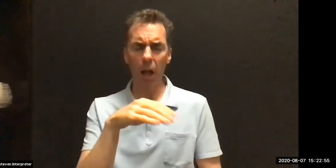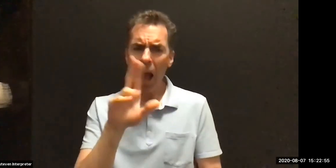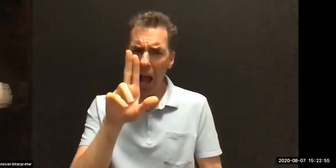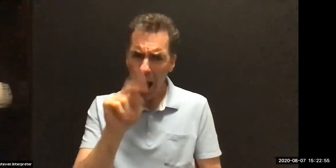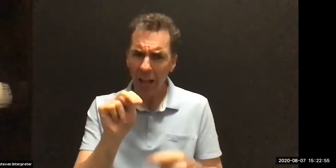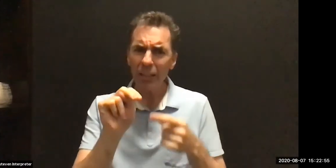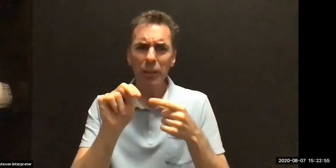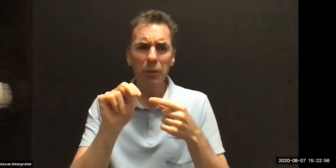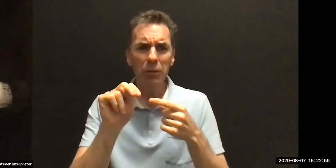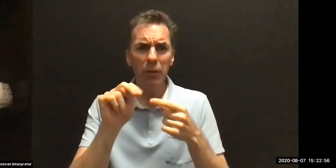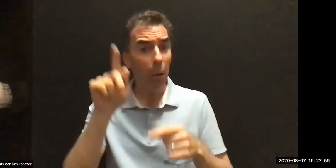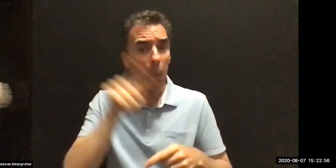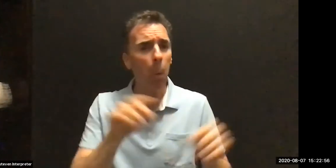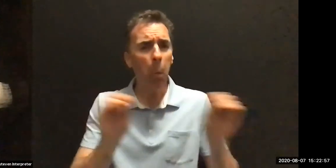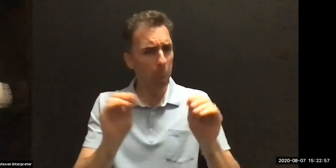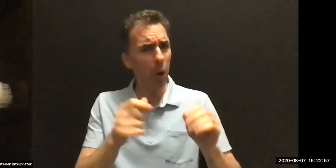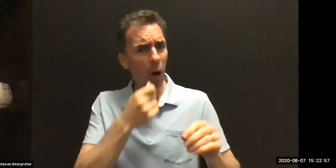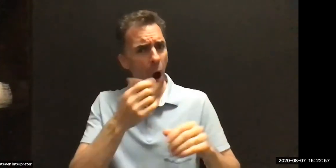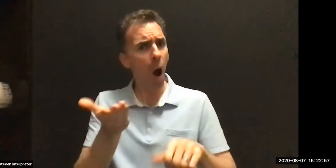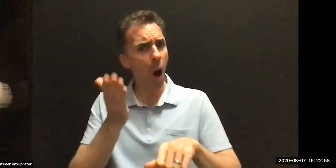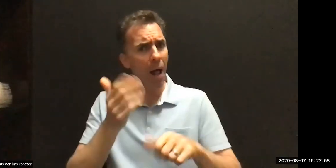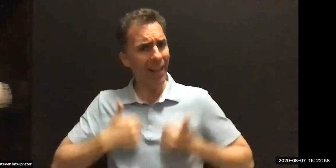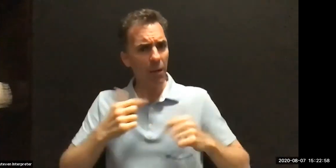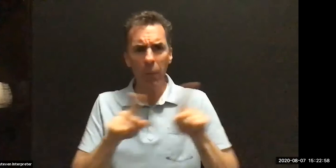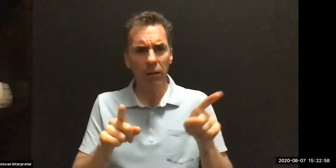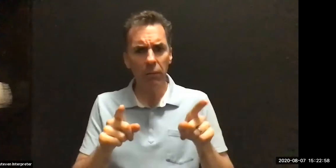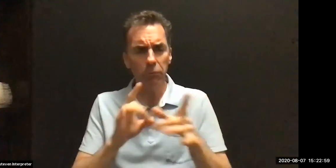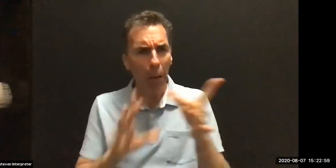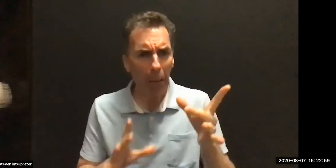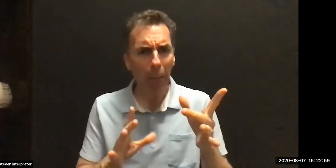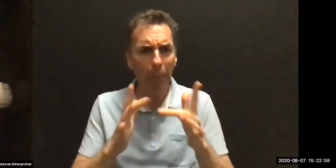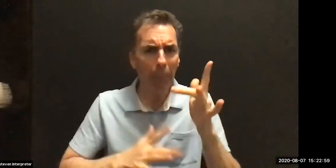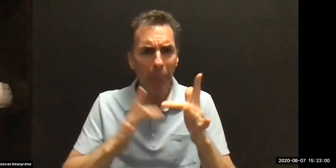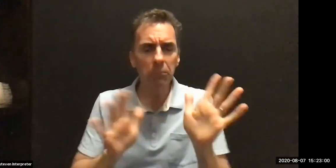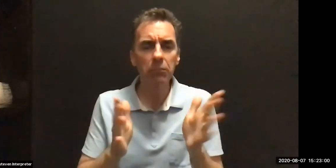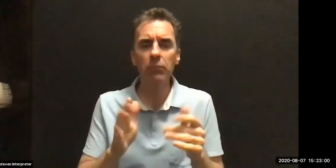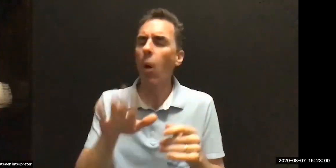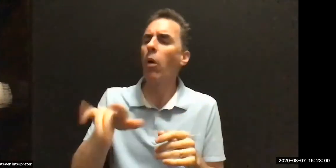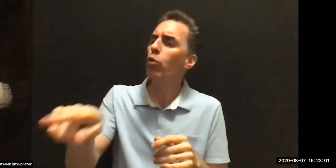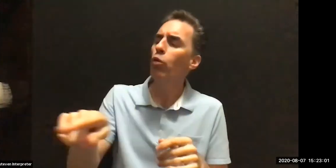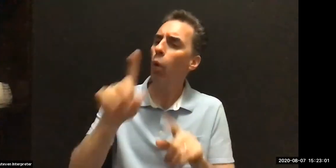Channelle Charest: That's okay. So just, I asked us what the class size was or the group size that you're looking to do